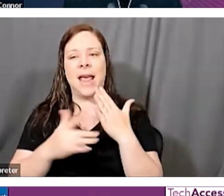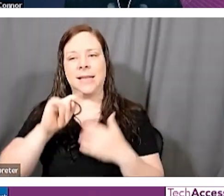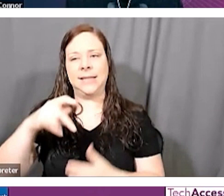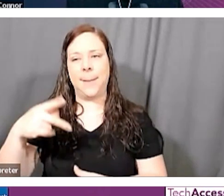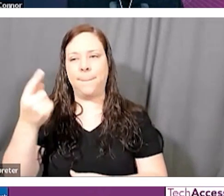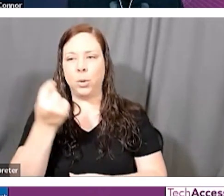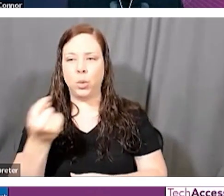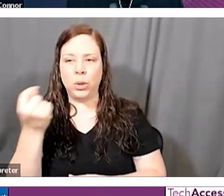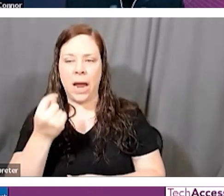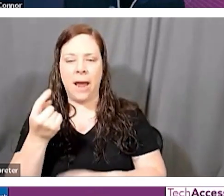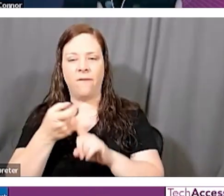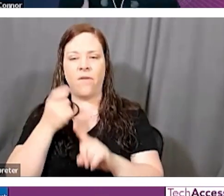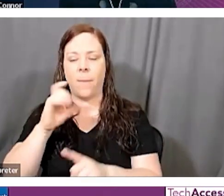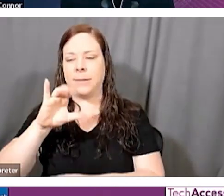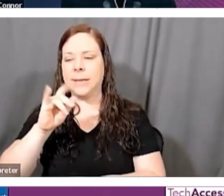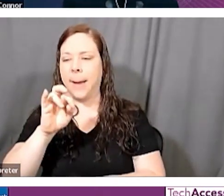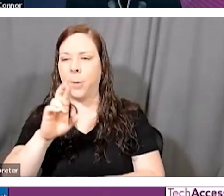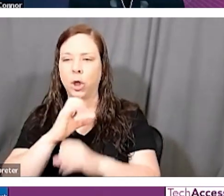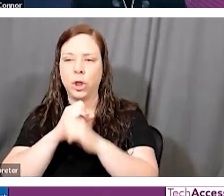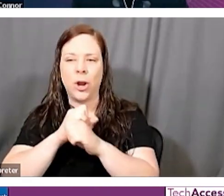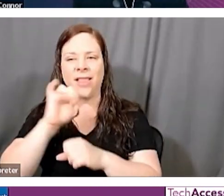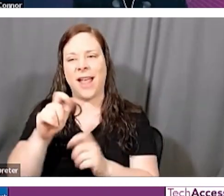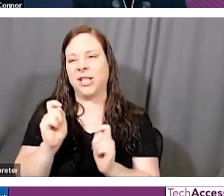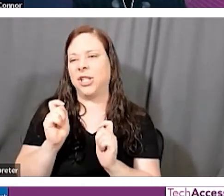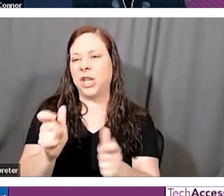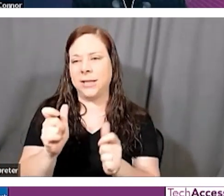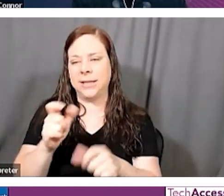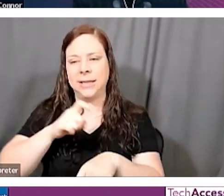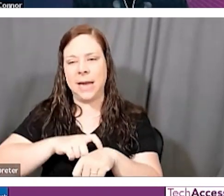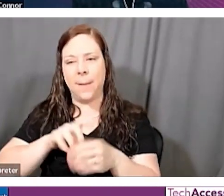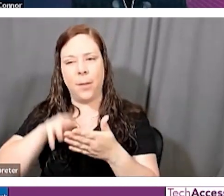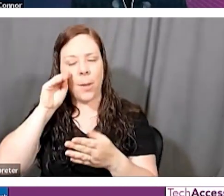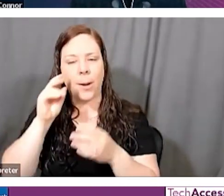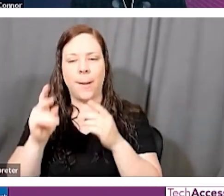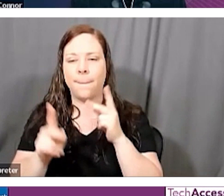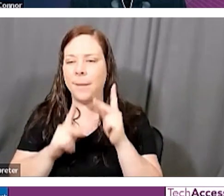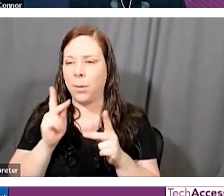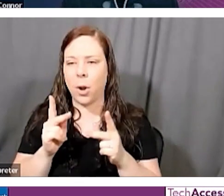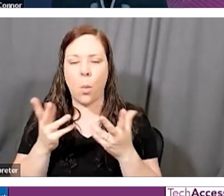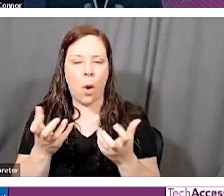Those kinds of, that's the just-in-time learning that people are gonna benefit from is when it's really easy for them to find.